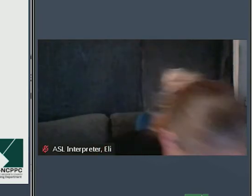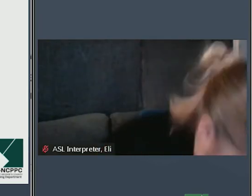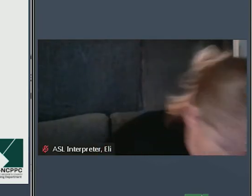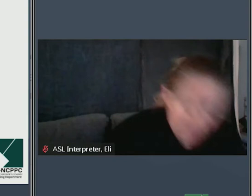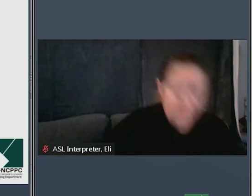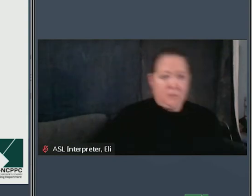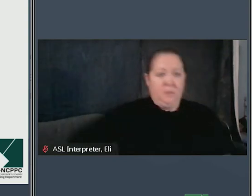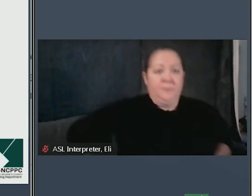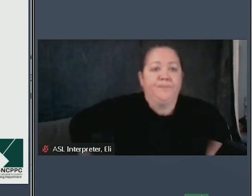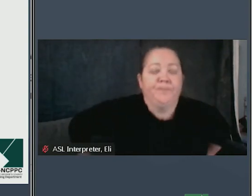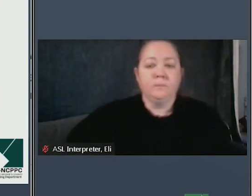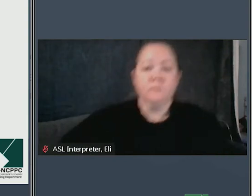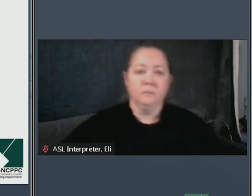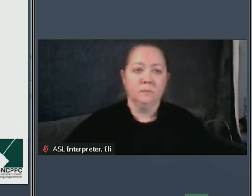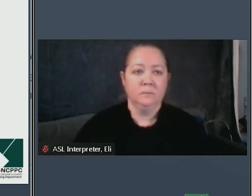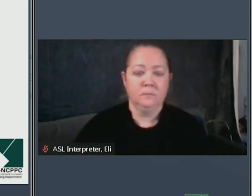Yes, I'm here. Okay. You're on.